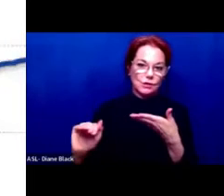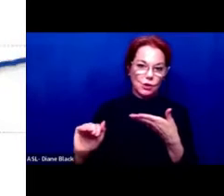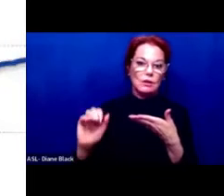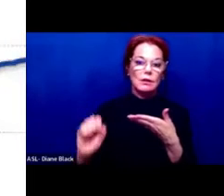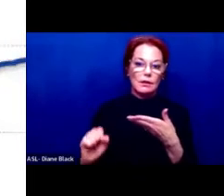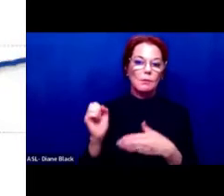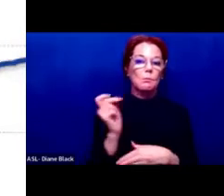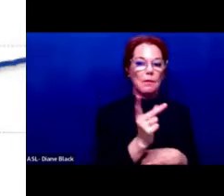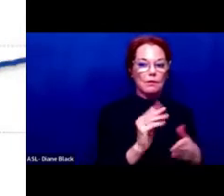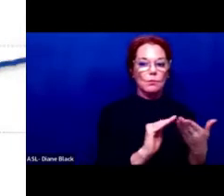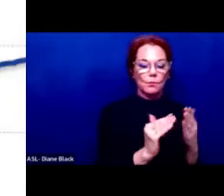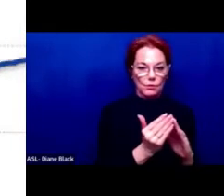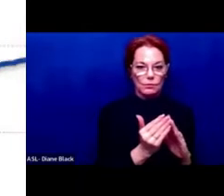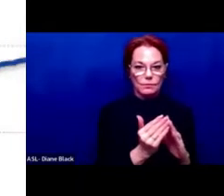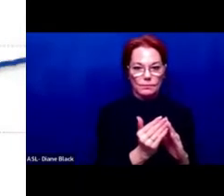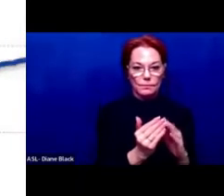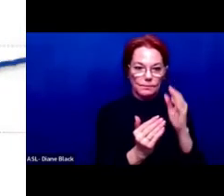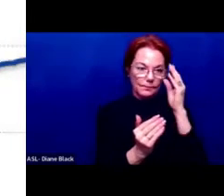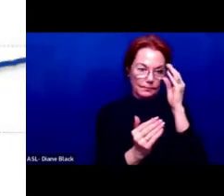community. Next slide, please.